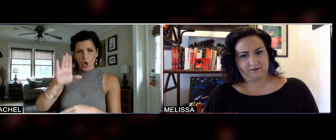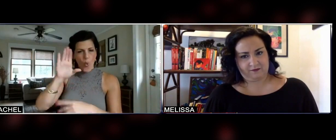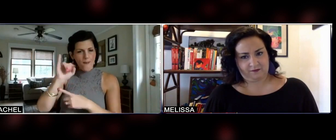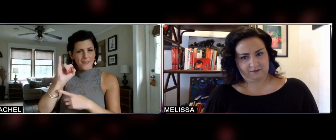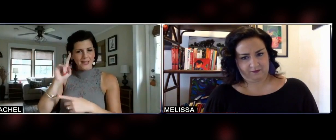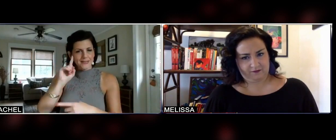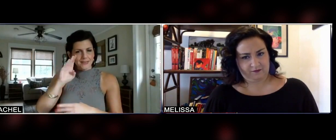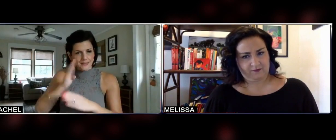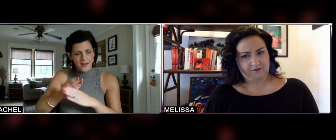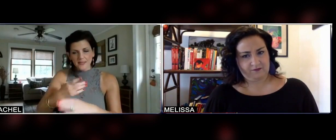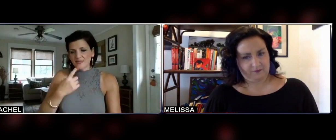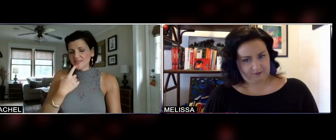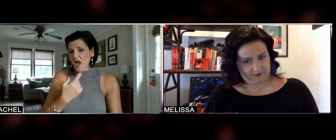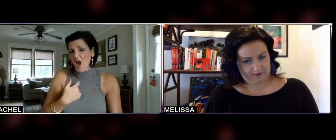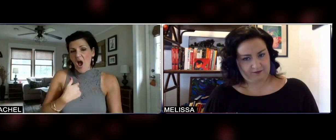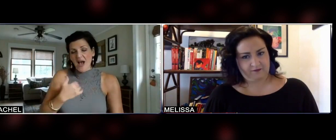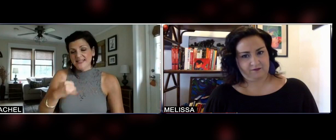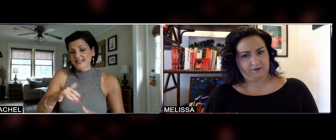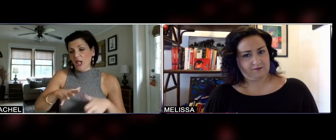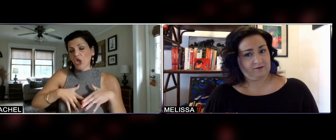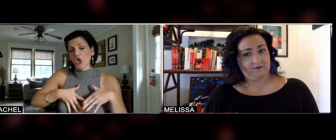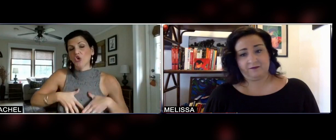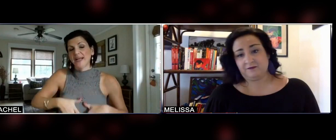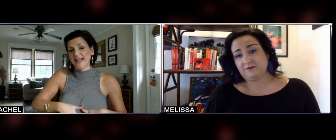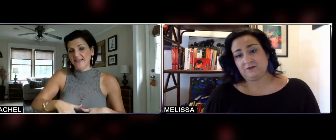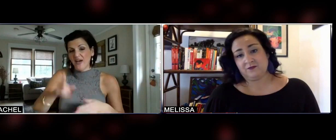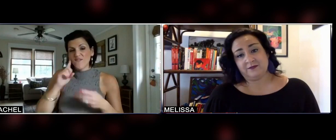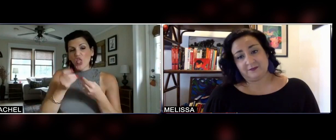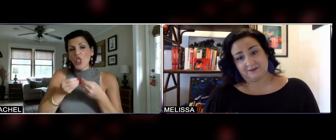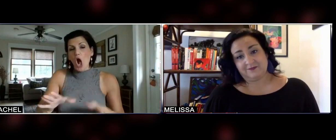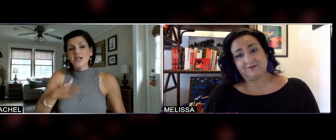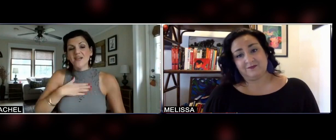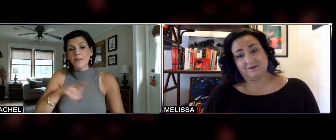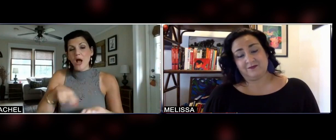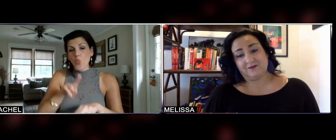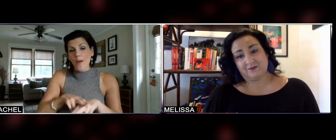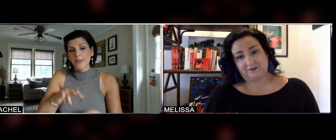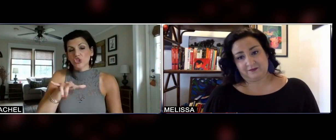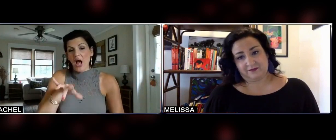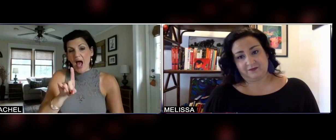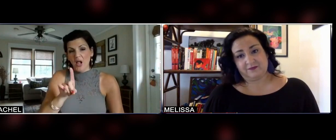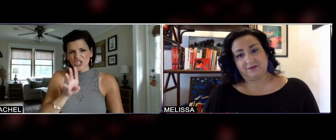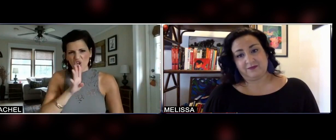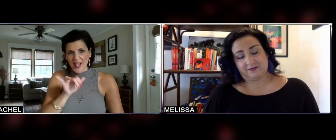and said that she was still grieving the loss of her "normal child".